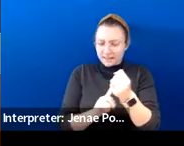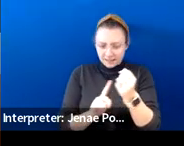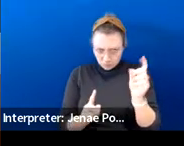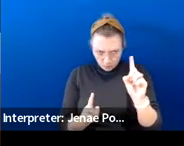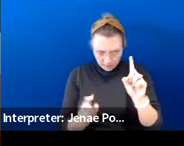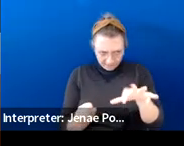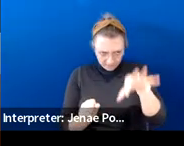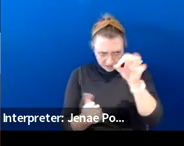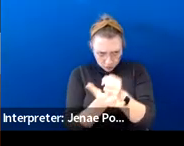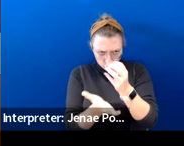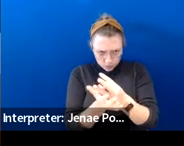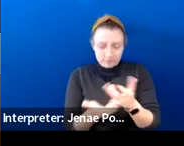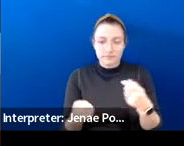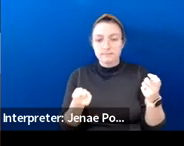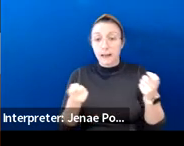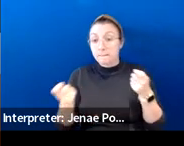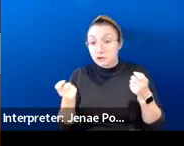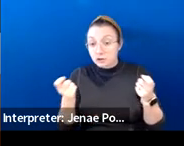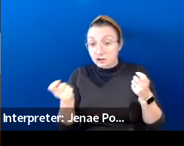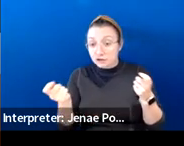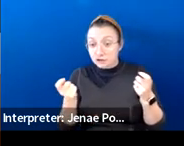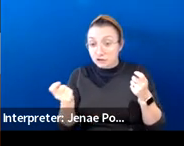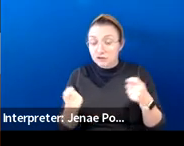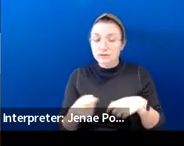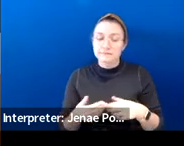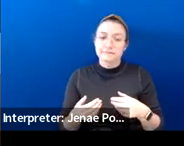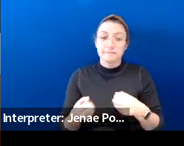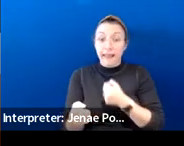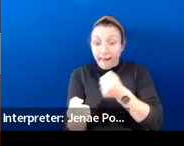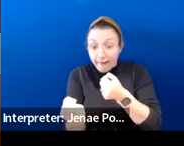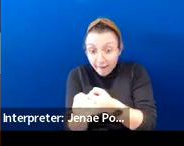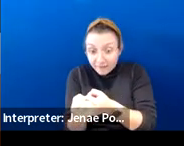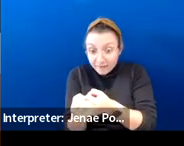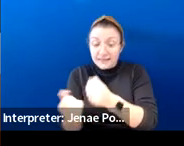will be administration and management, advocacy and community organization,